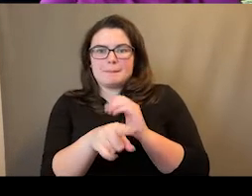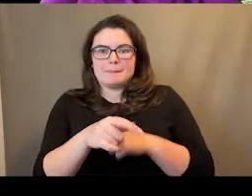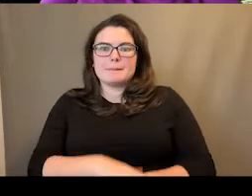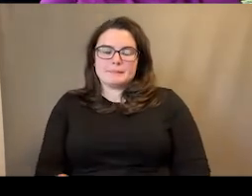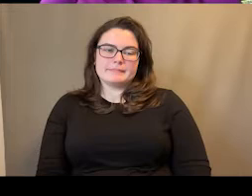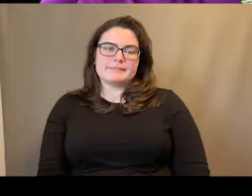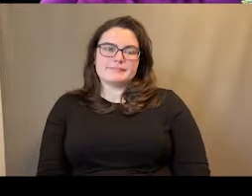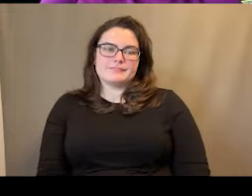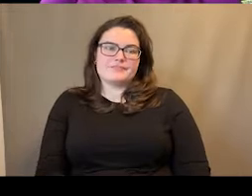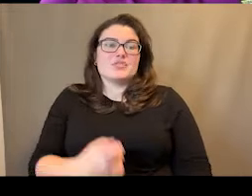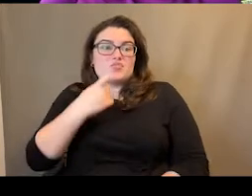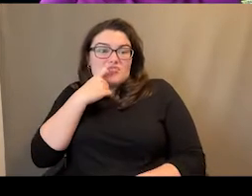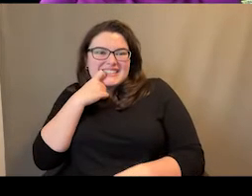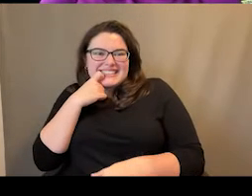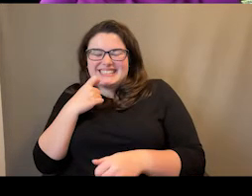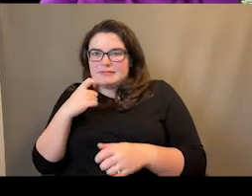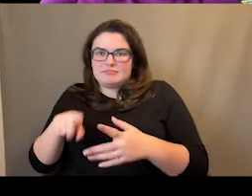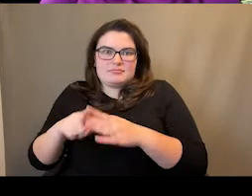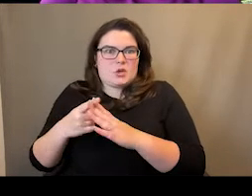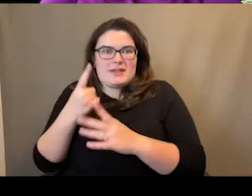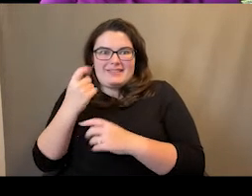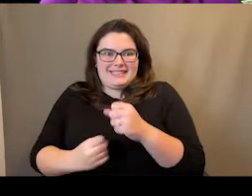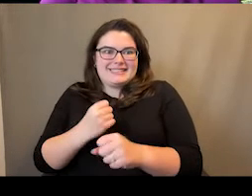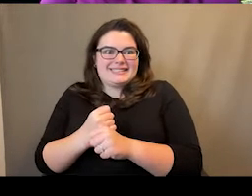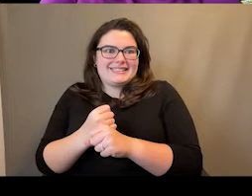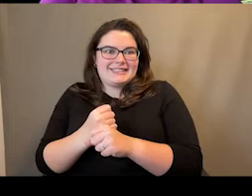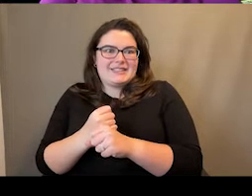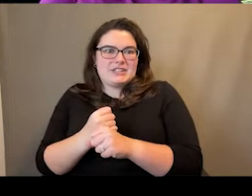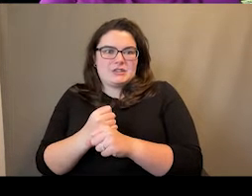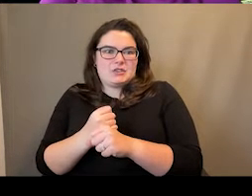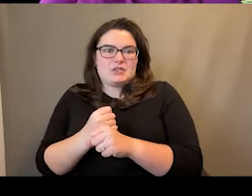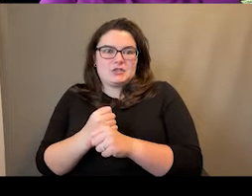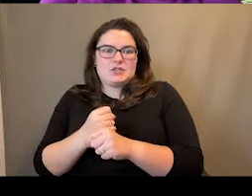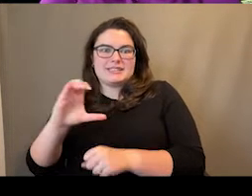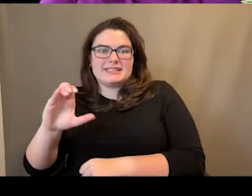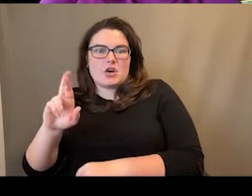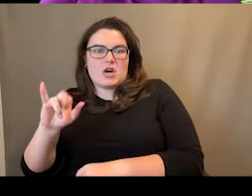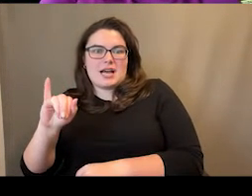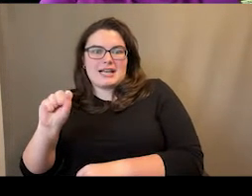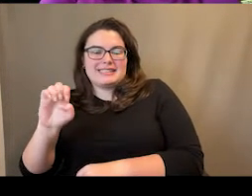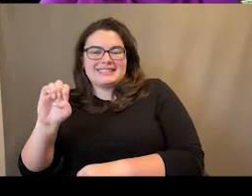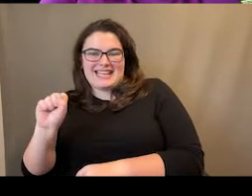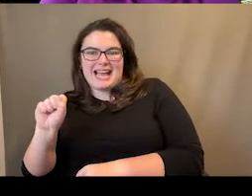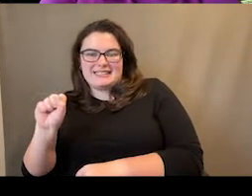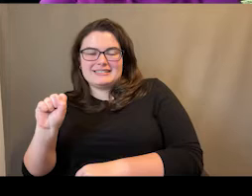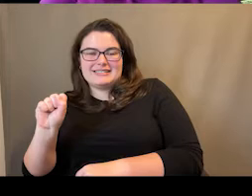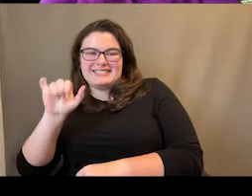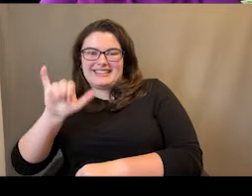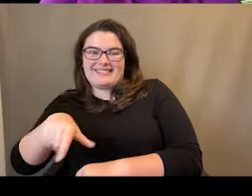that was just launched earlier this year, acronyms CRISES, and it's the Centers for Research and Innovation in Science,